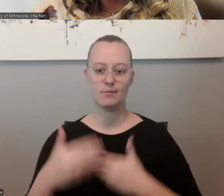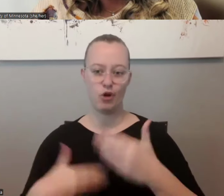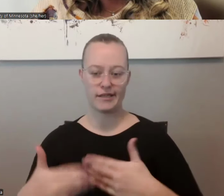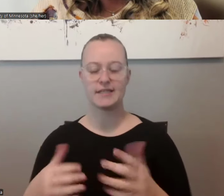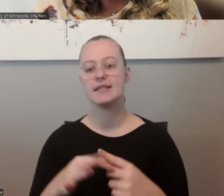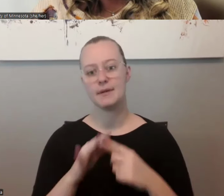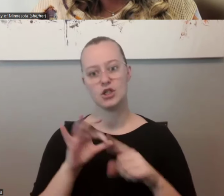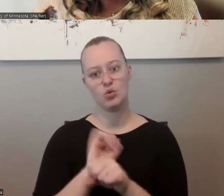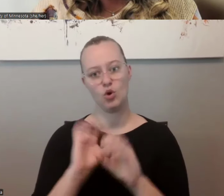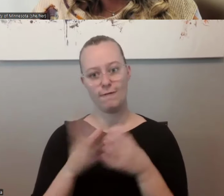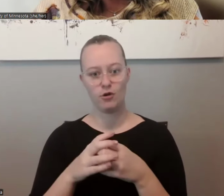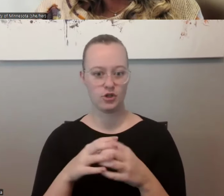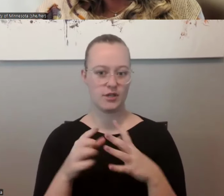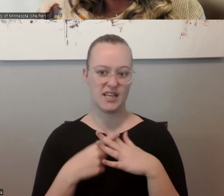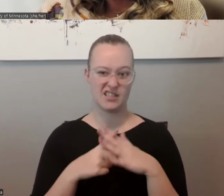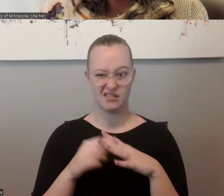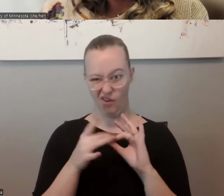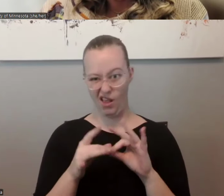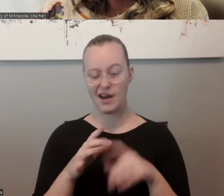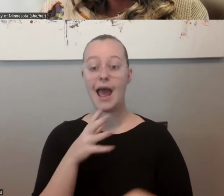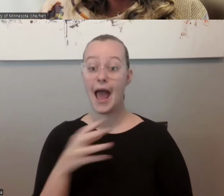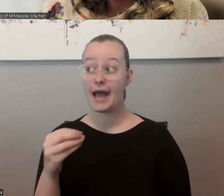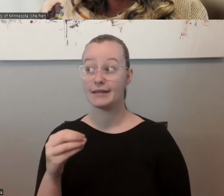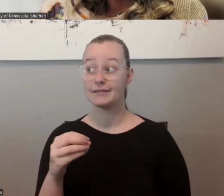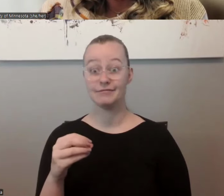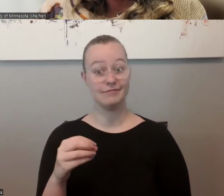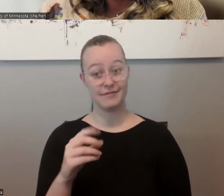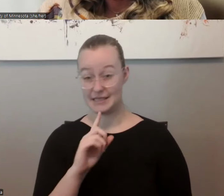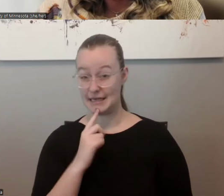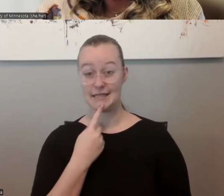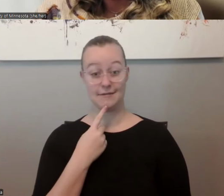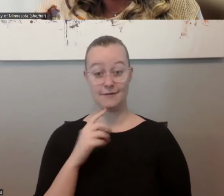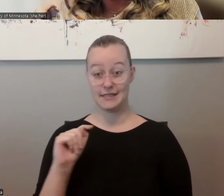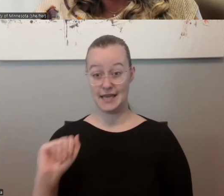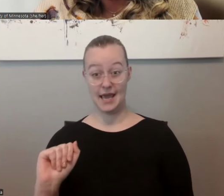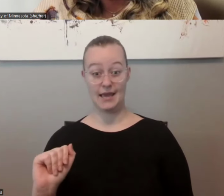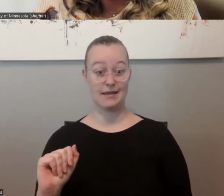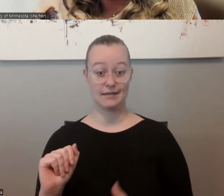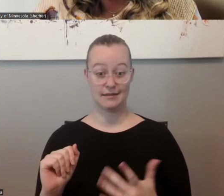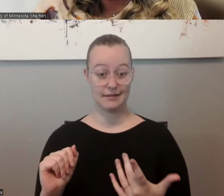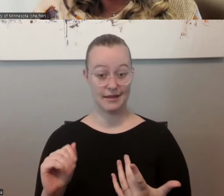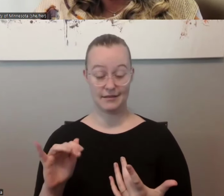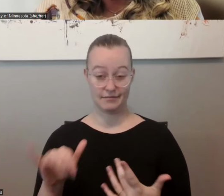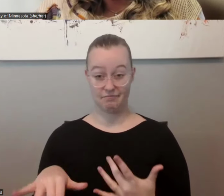especially the workforce related initiatives as well as the intensive TA. The DCW Strategy Center and its partners are